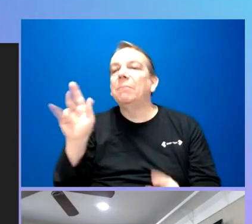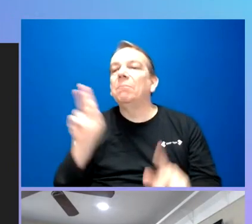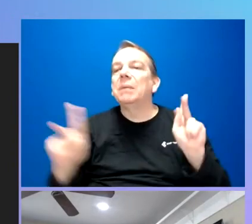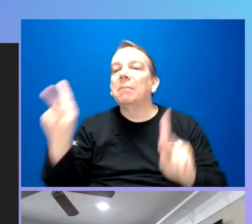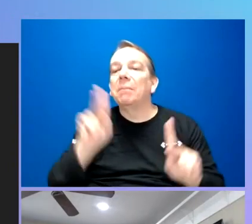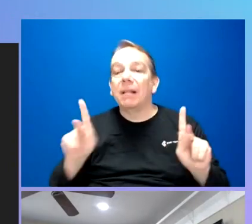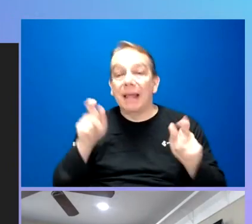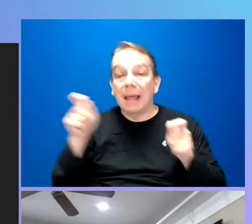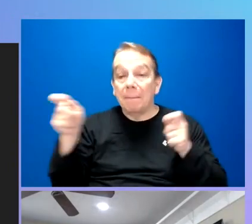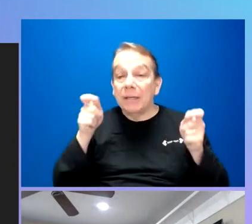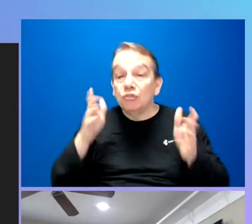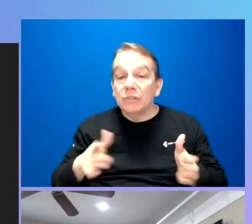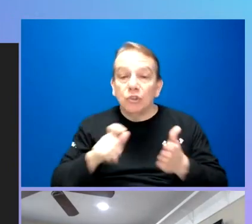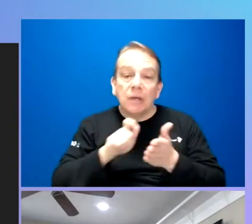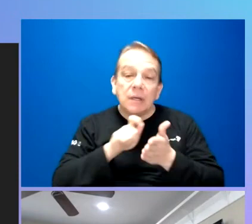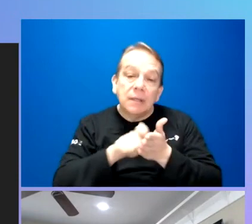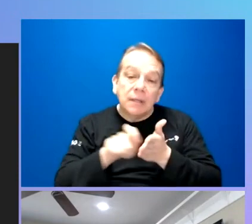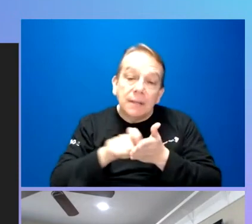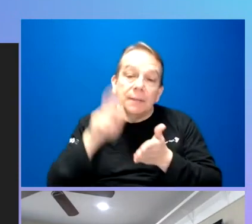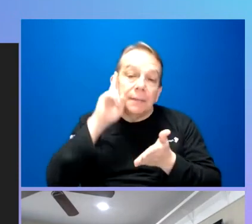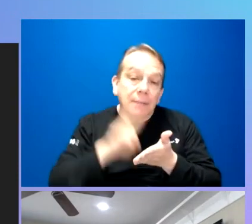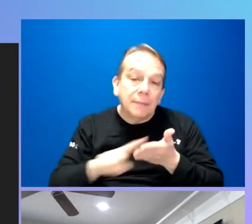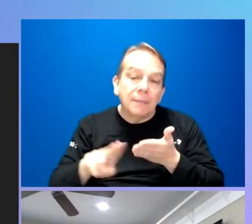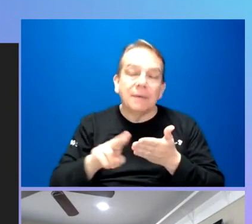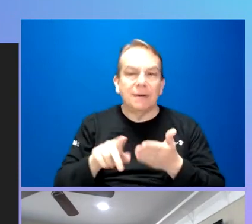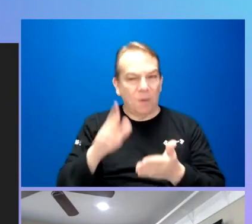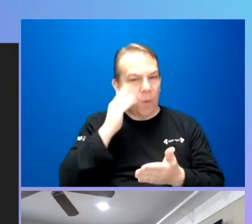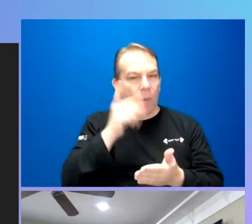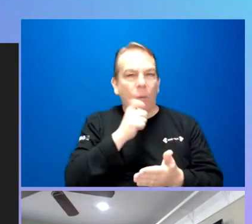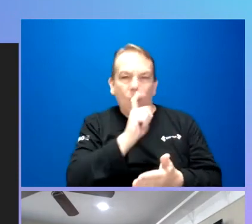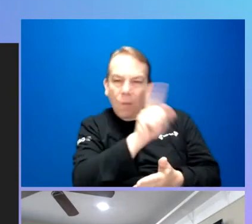who are going to help you get in the door, or to that executive